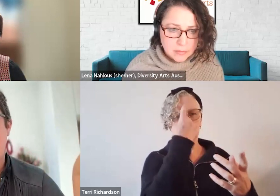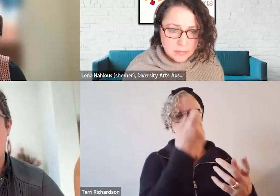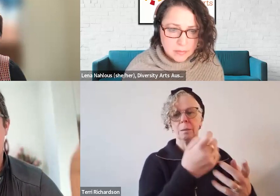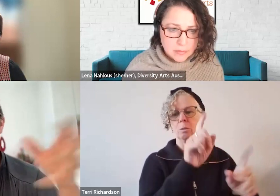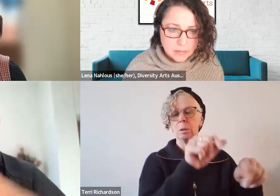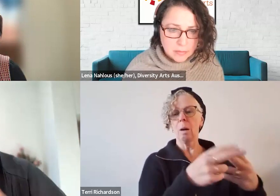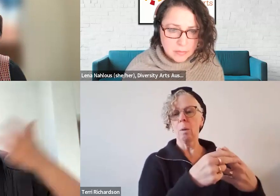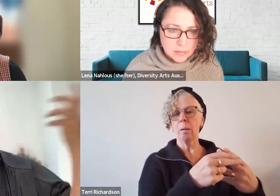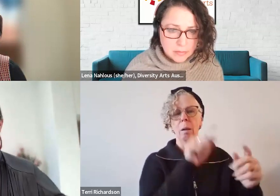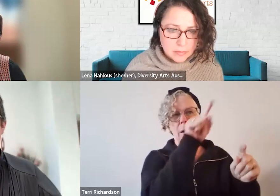within their own organisation so that